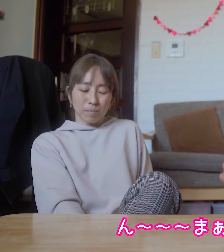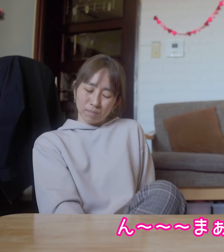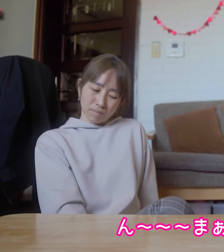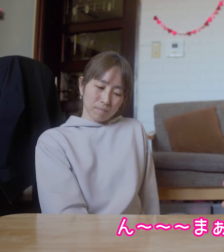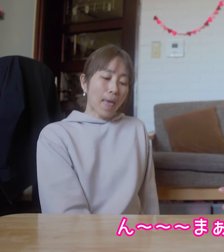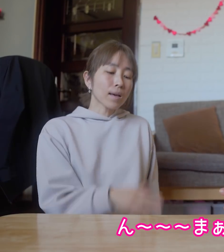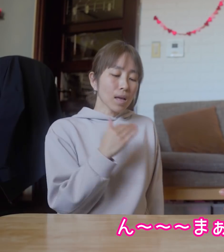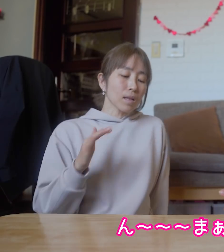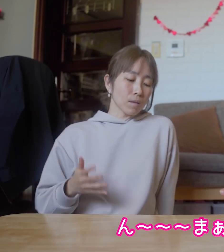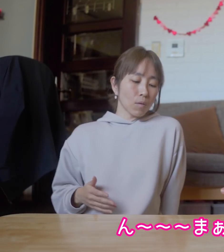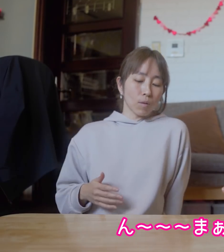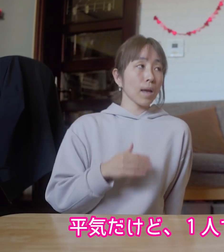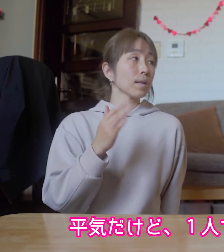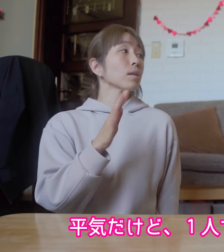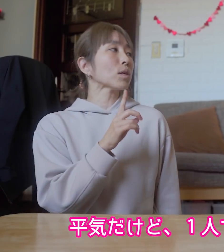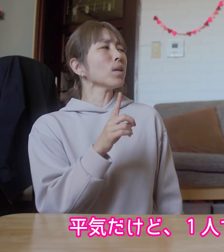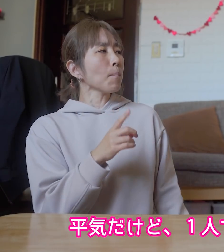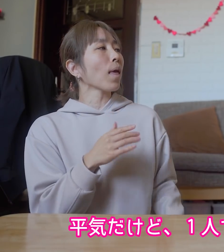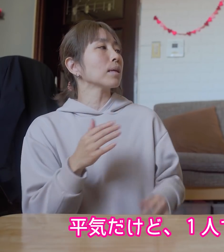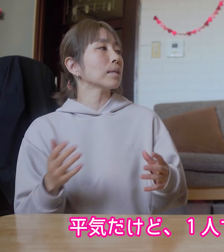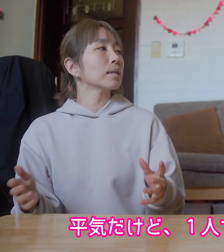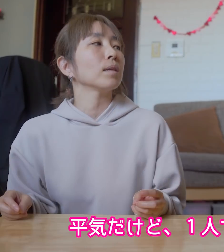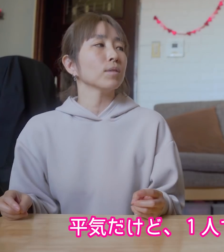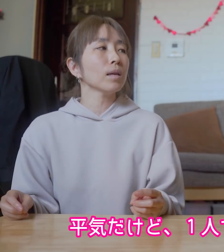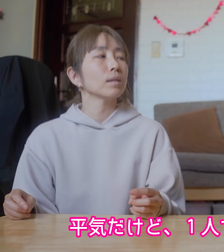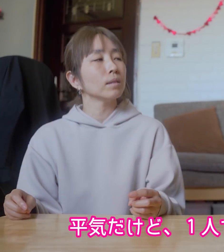(Mom)Well, I'm fine, but I don't mind being alone.